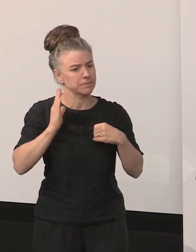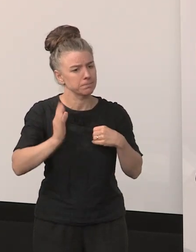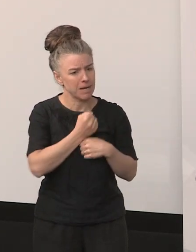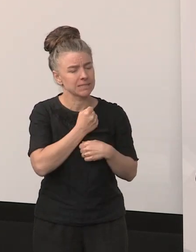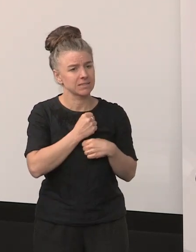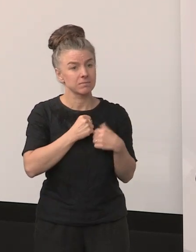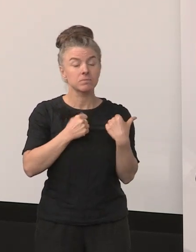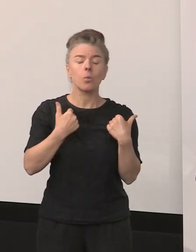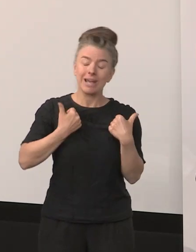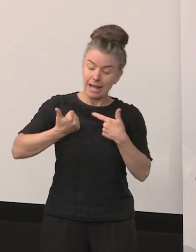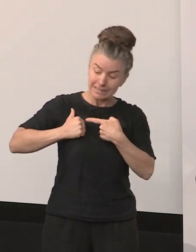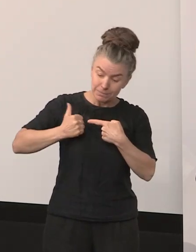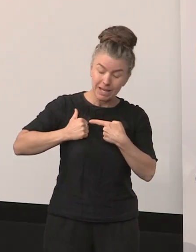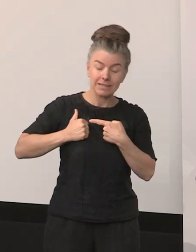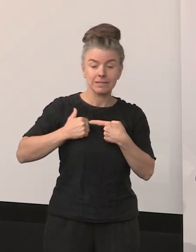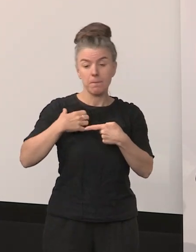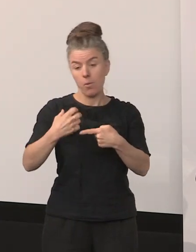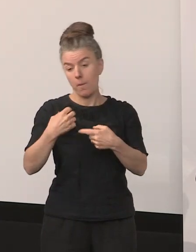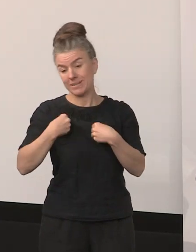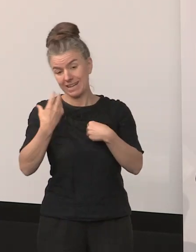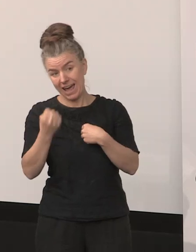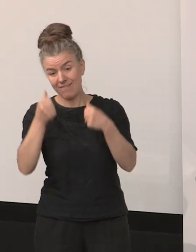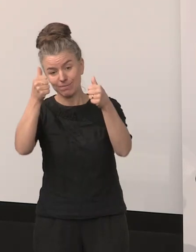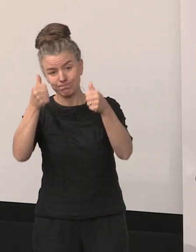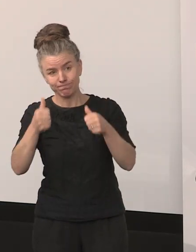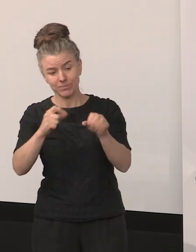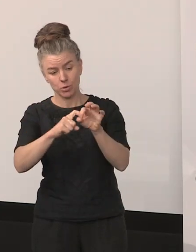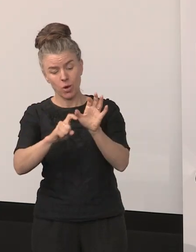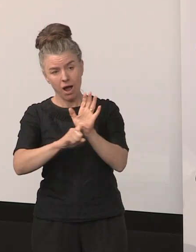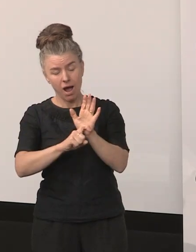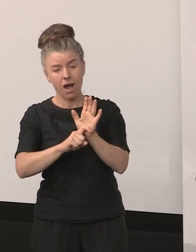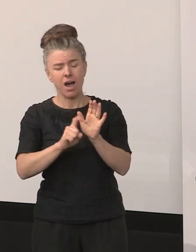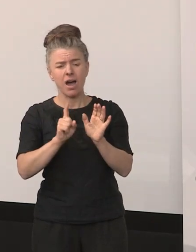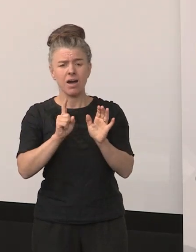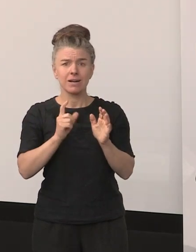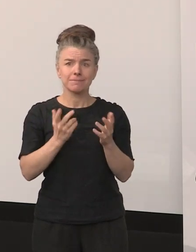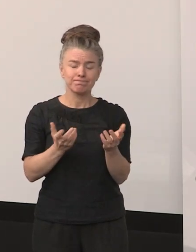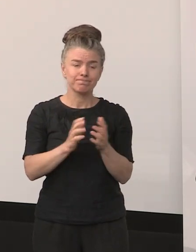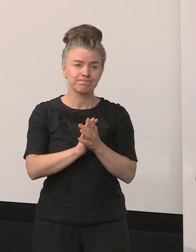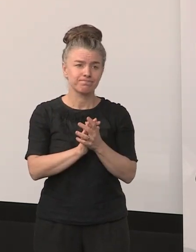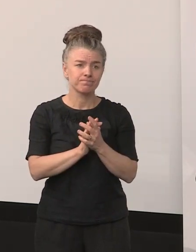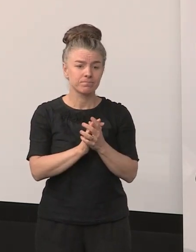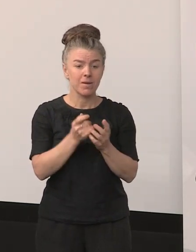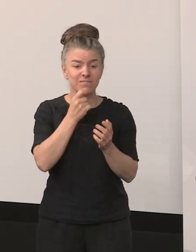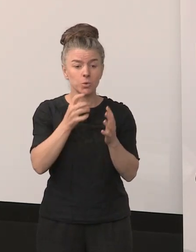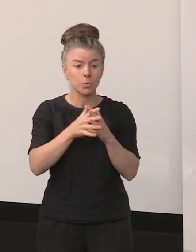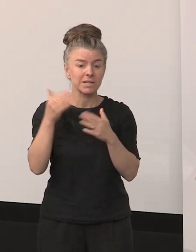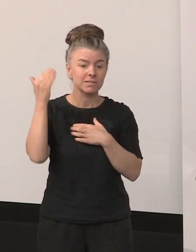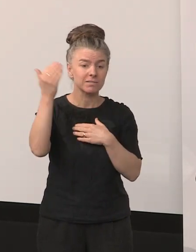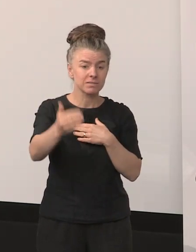requirement for businesses? Well, at the moment, we are expecting - and more and more businesses are doing that. And I think